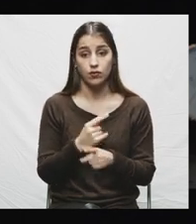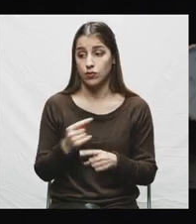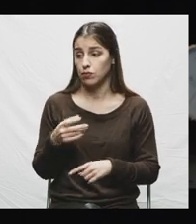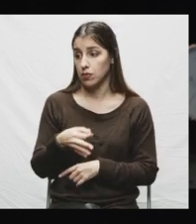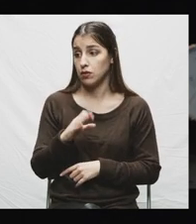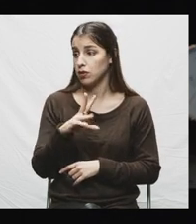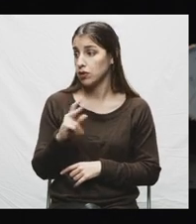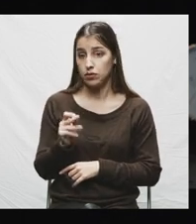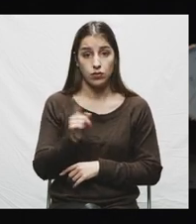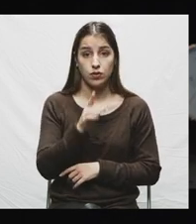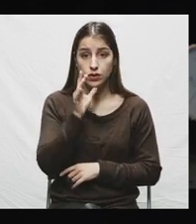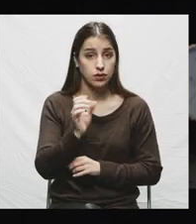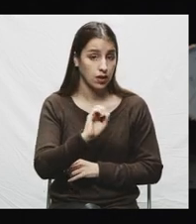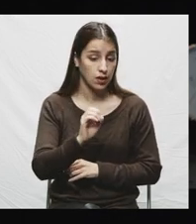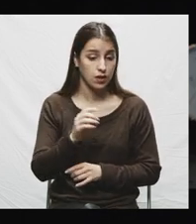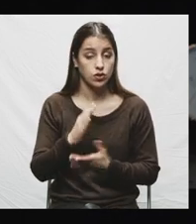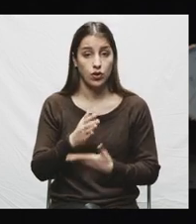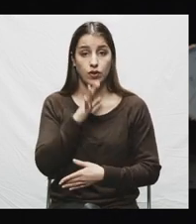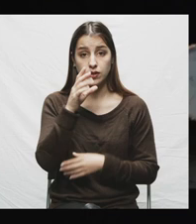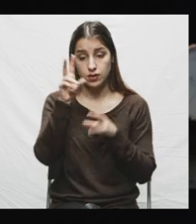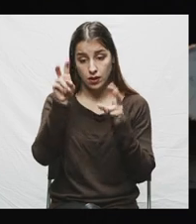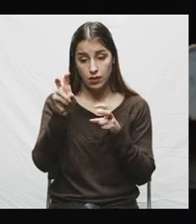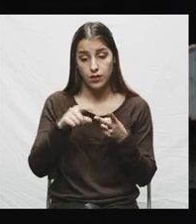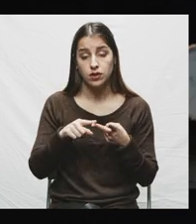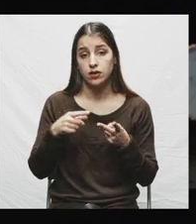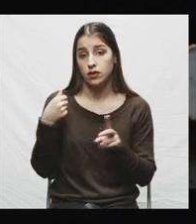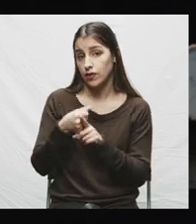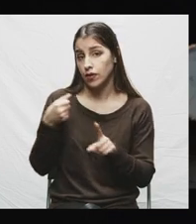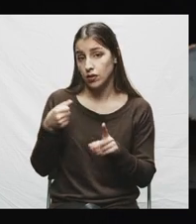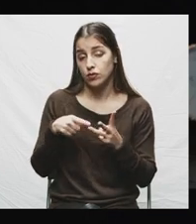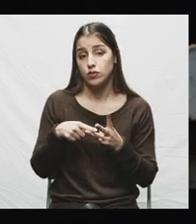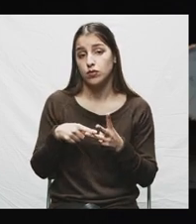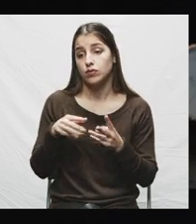because she didn’t even share tools. She gave me topics, she gave me challenges, departing points